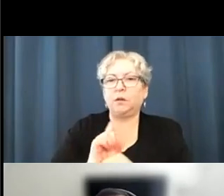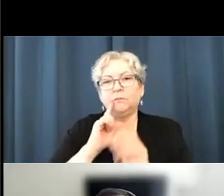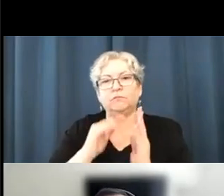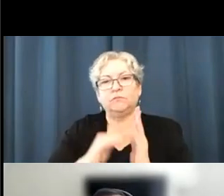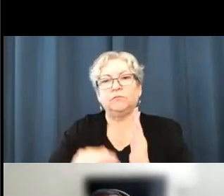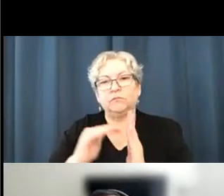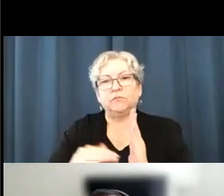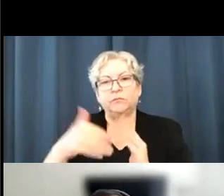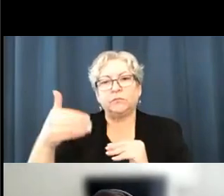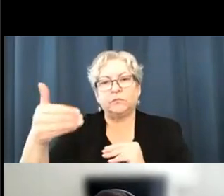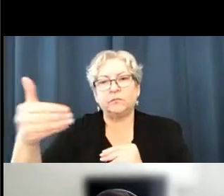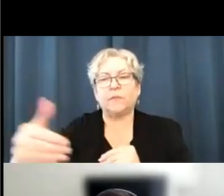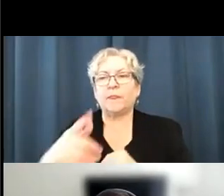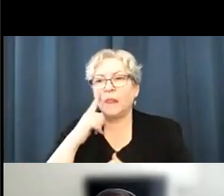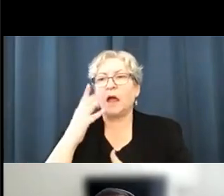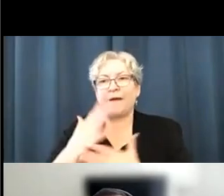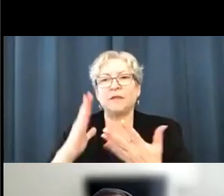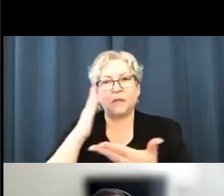And there are some numbers that you can use,